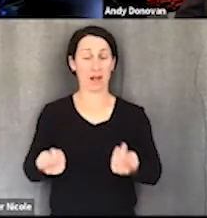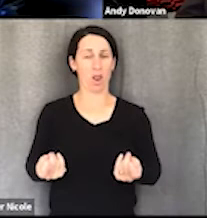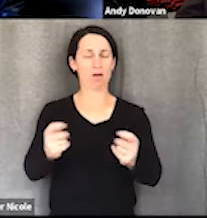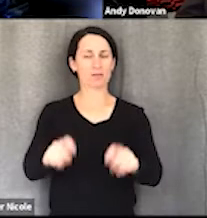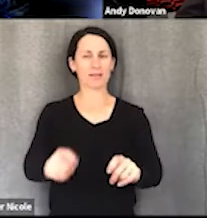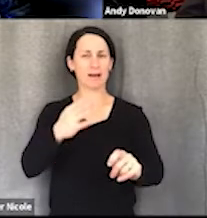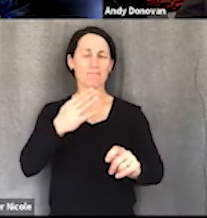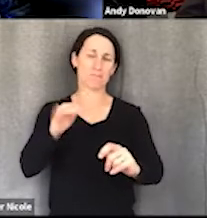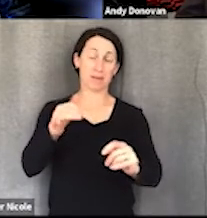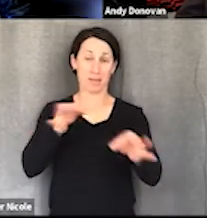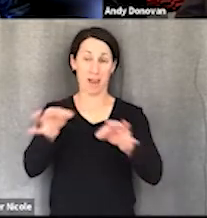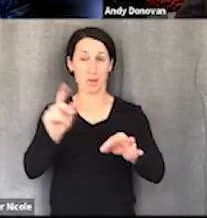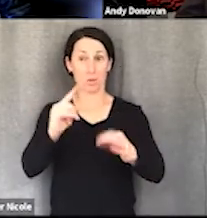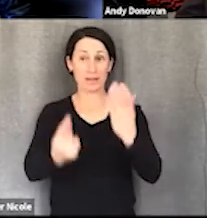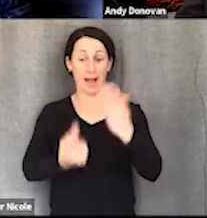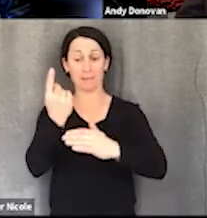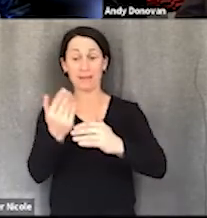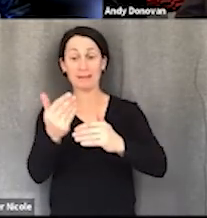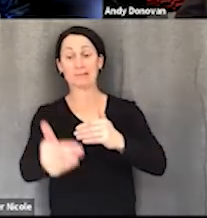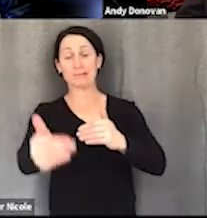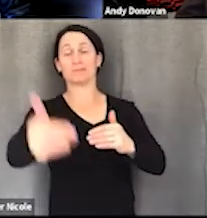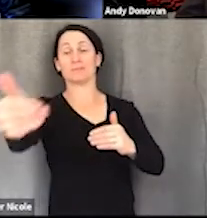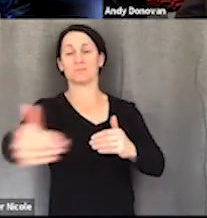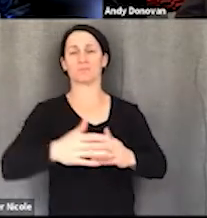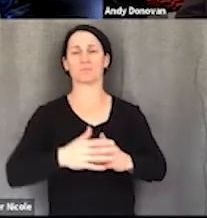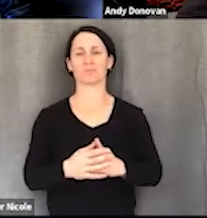up and we are got some data for you on the ticket-buying horizon.